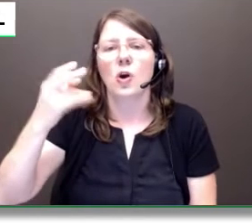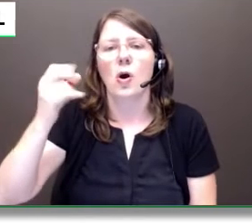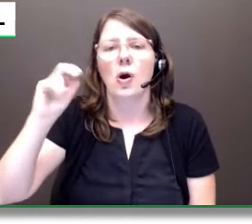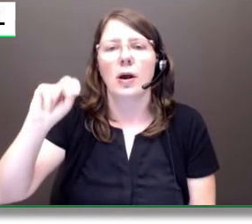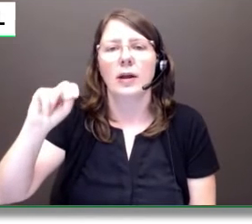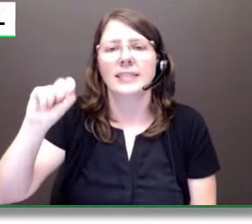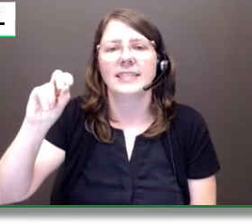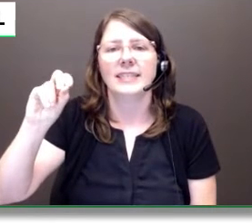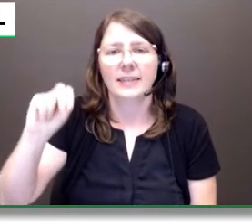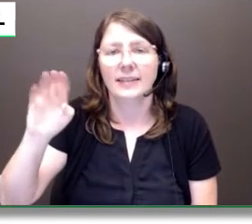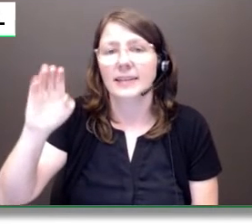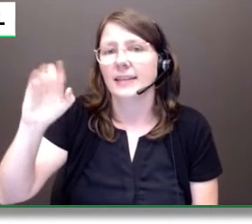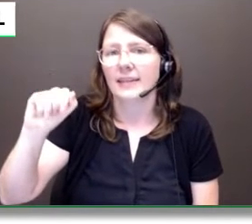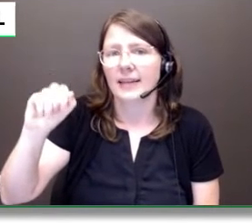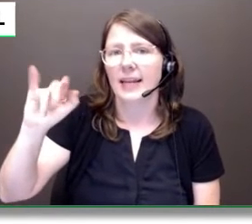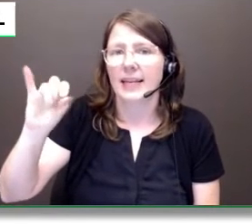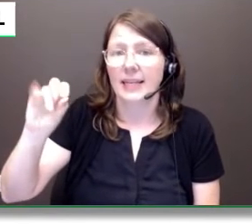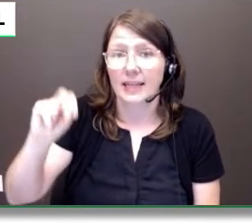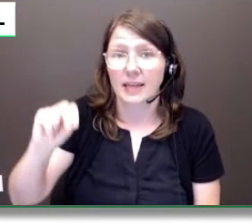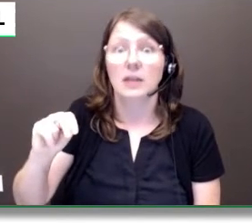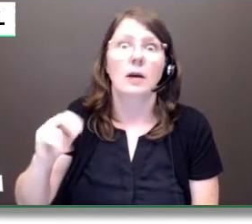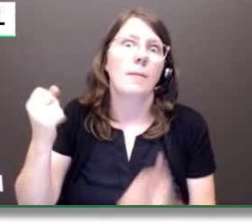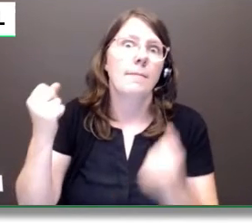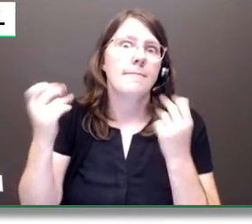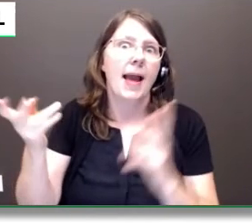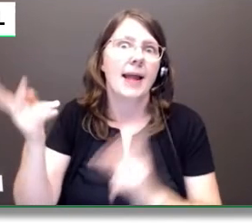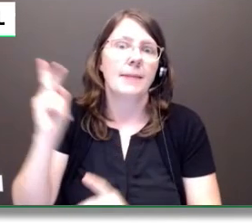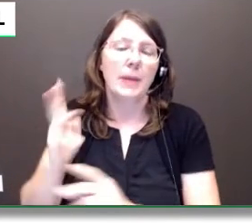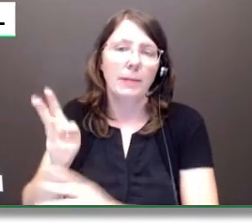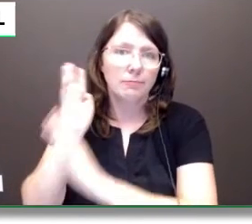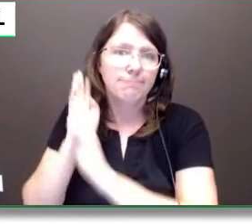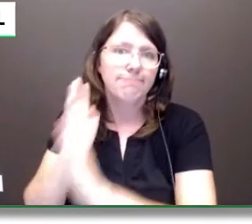that trail right and so to in the middle of the summer if it's a